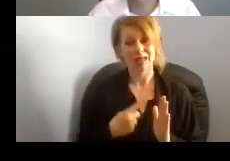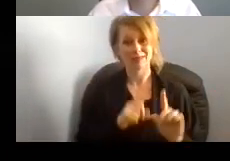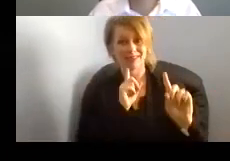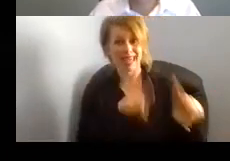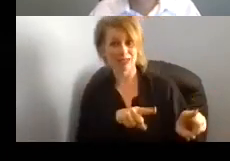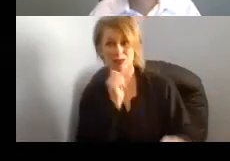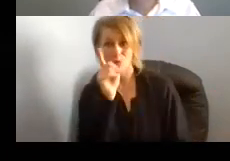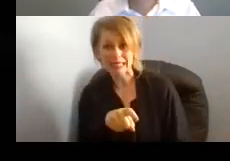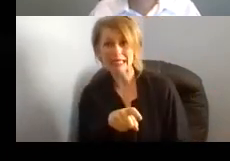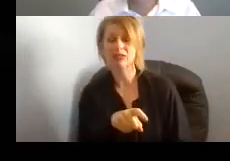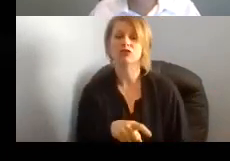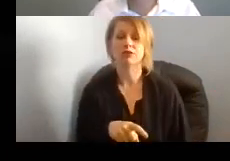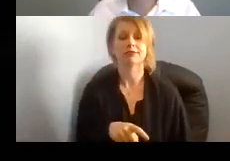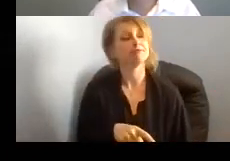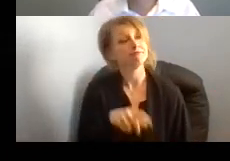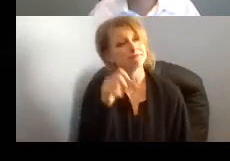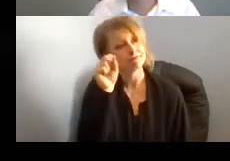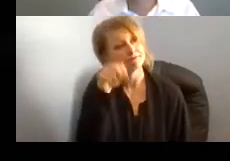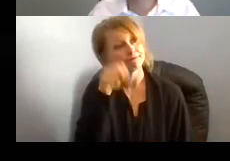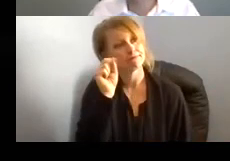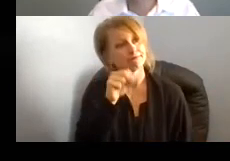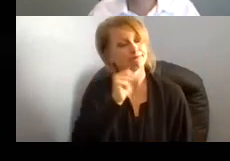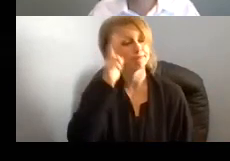And then, when they’re ready, you can try and think through some